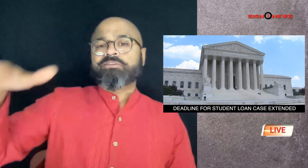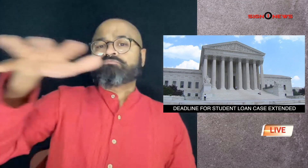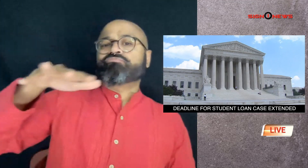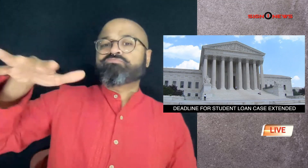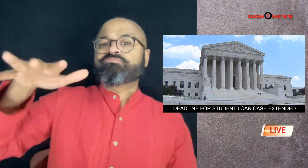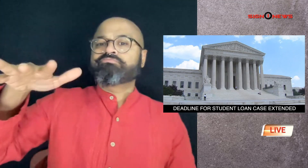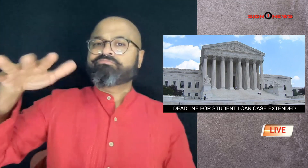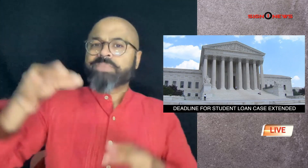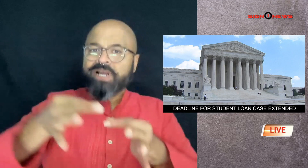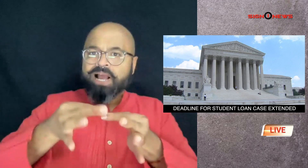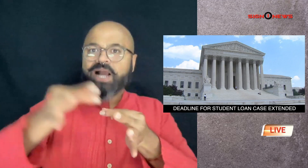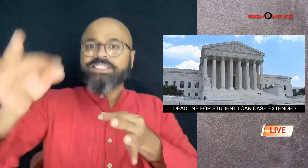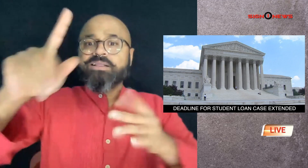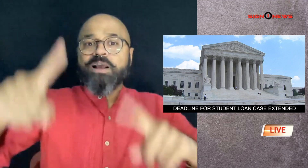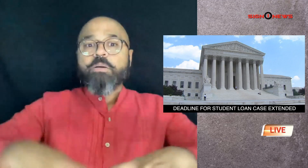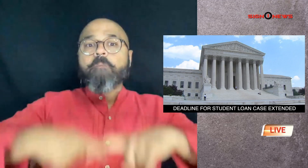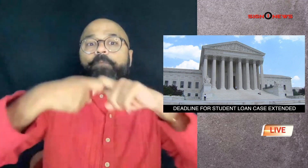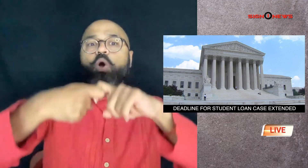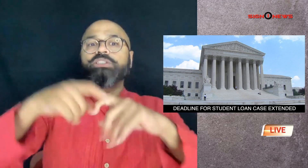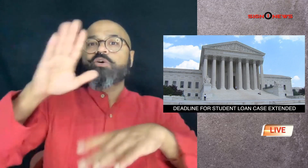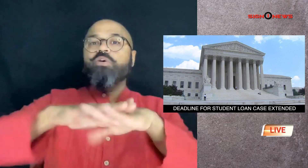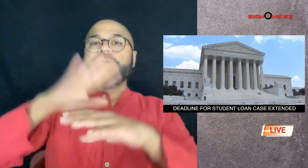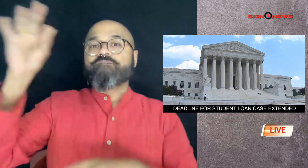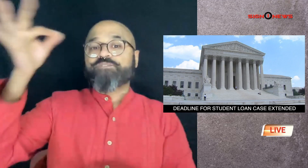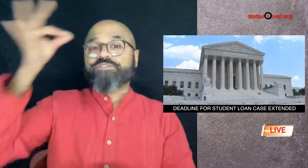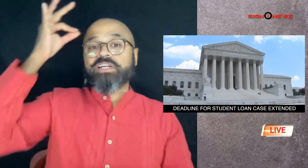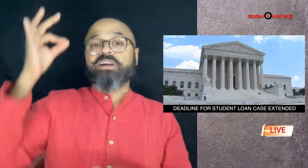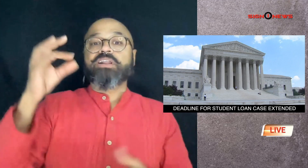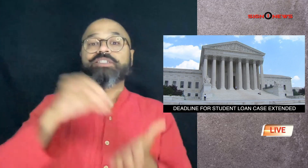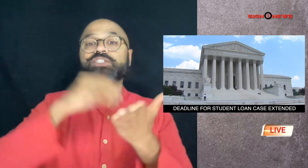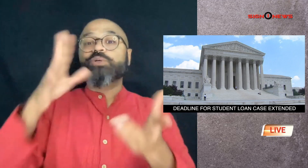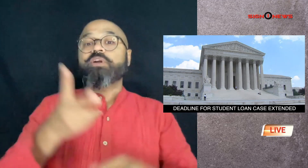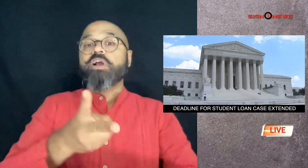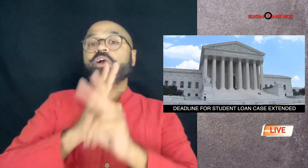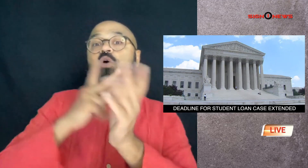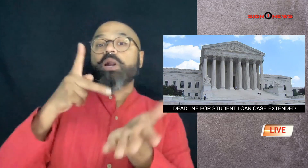the Biden administration is extending the pause on federal student loan payments